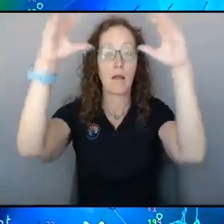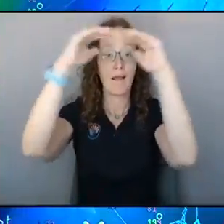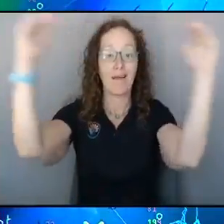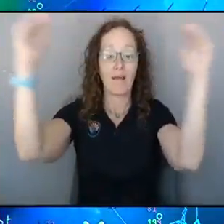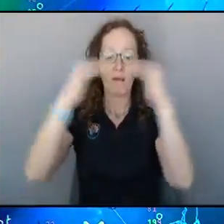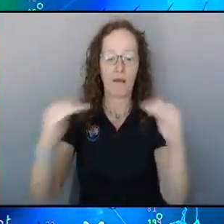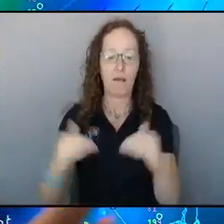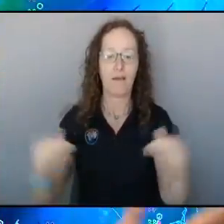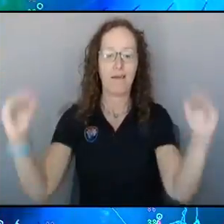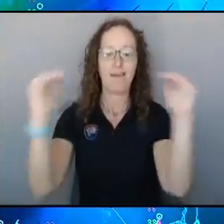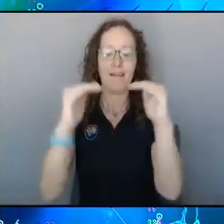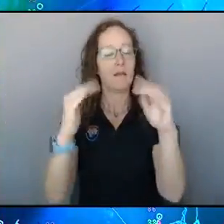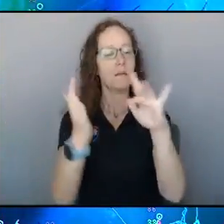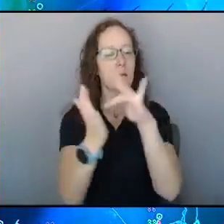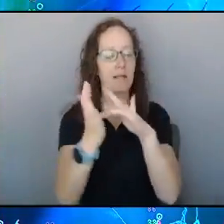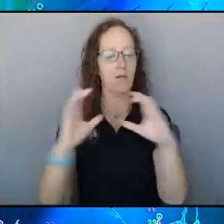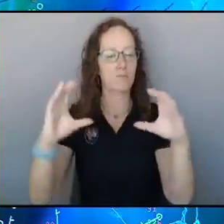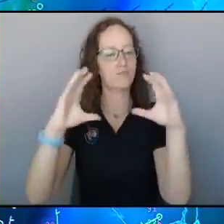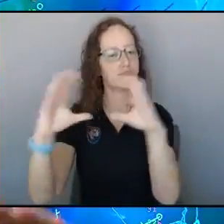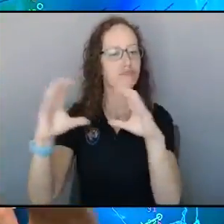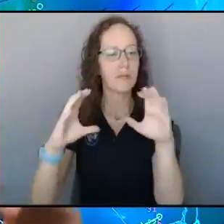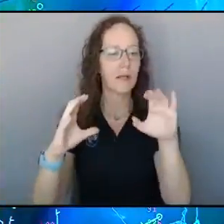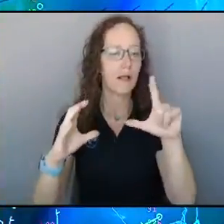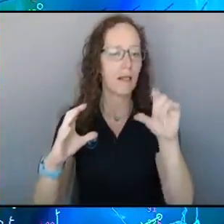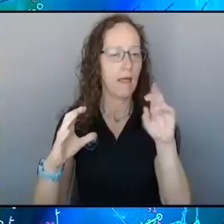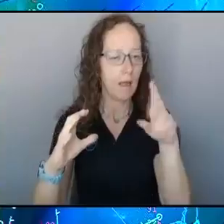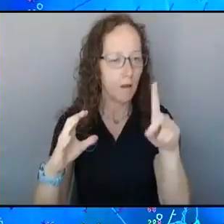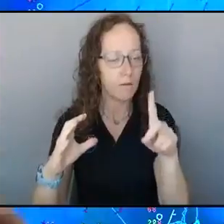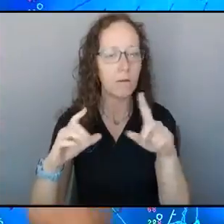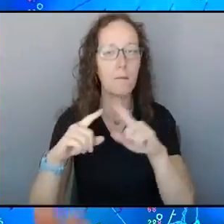having a mid-level cloud that is dry underneath or dry above.